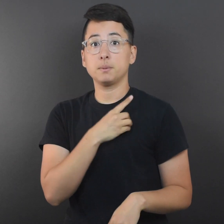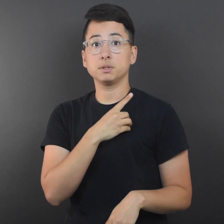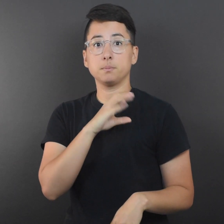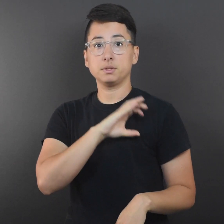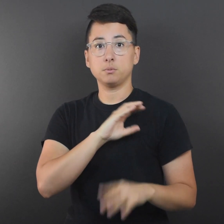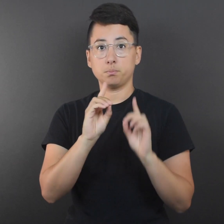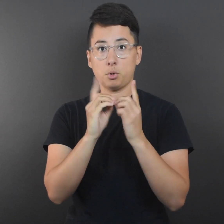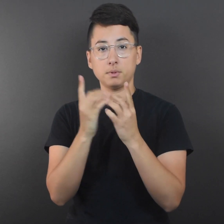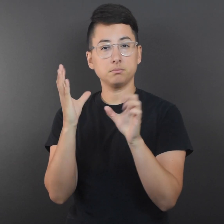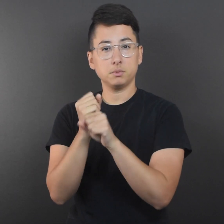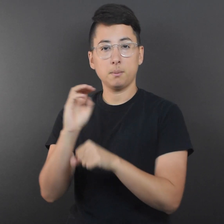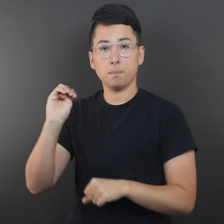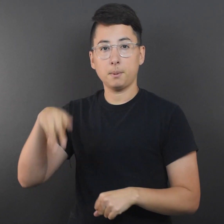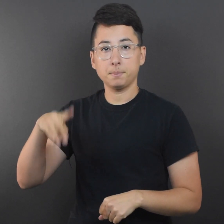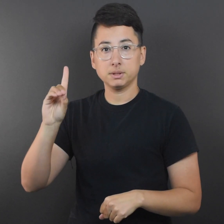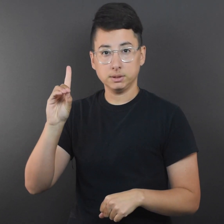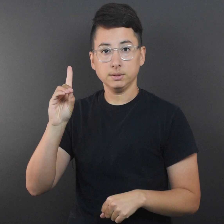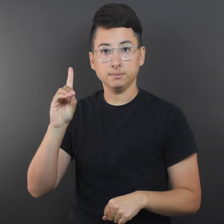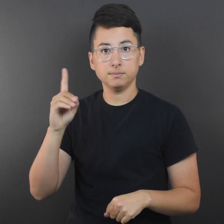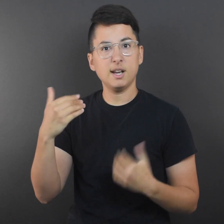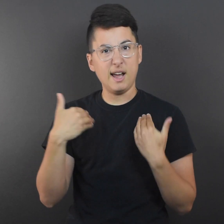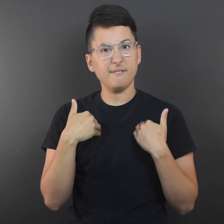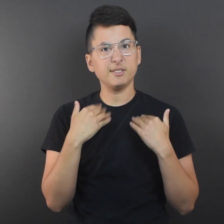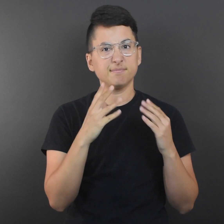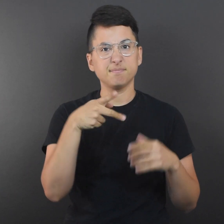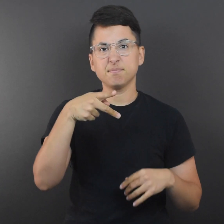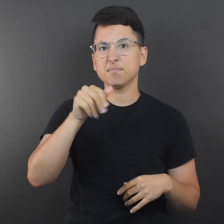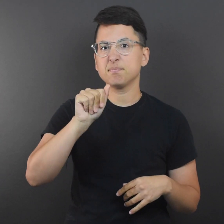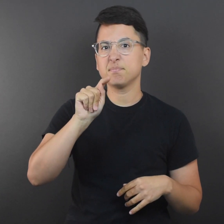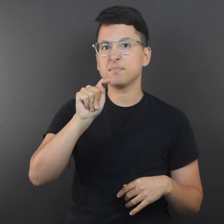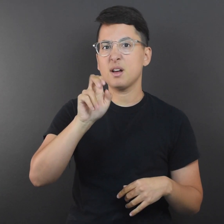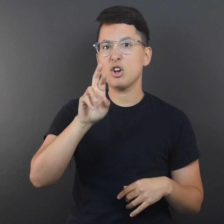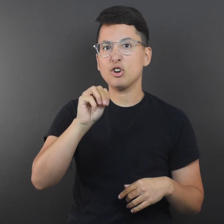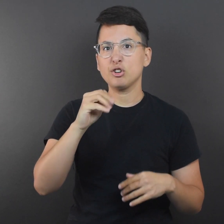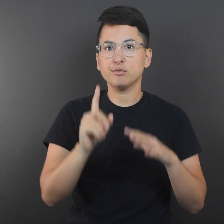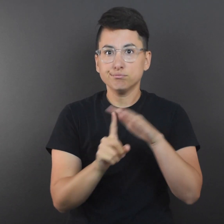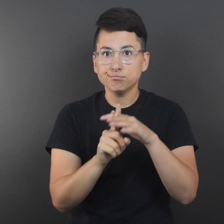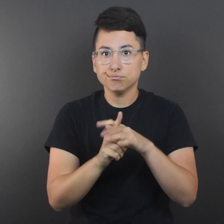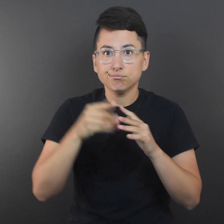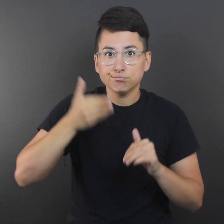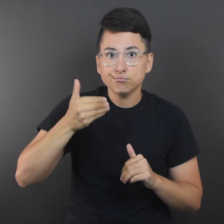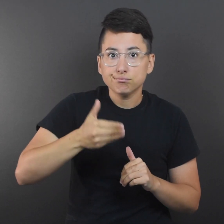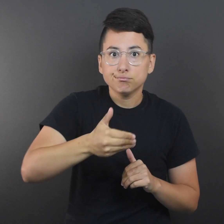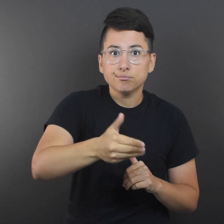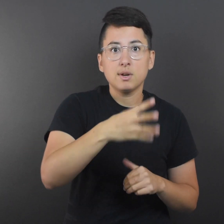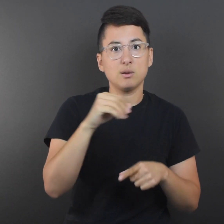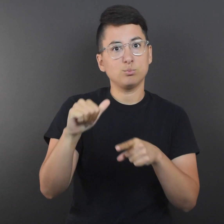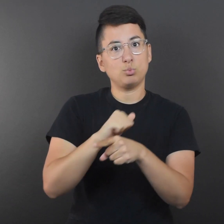the City of Minneapolis and Minneapolis Police Department engaged in a pattern or practice of